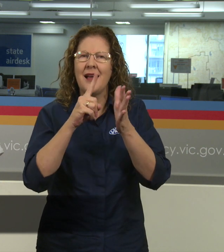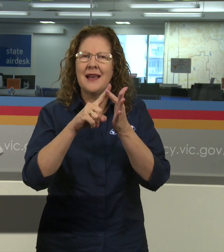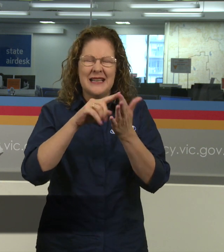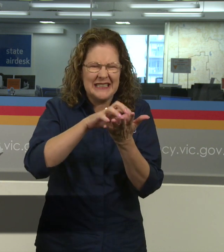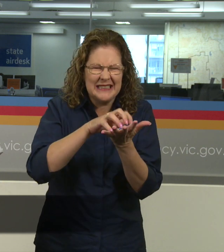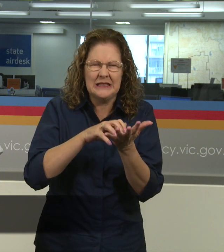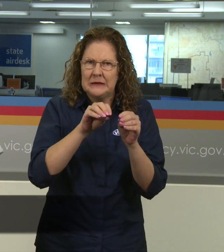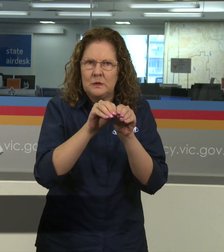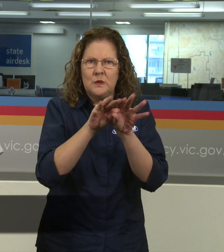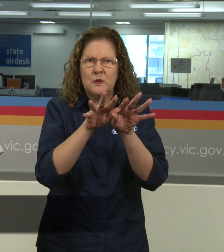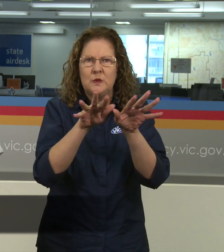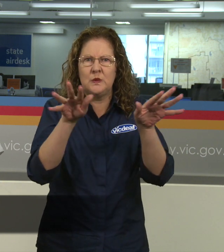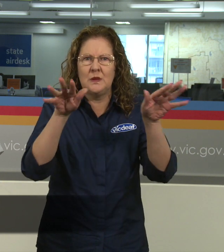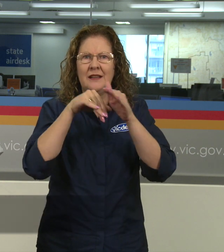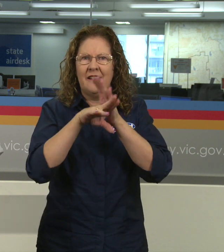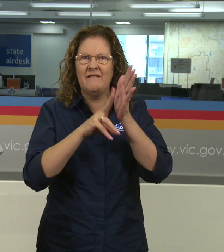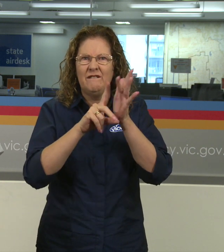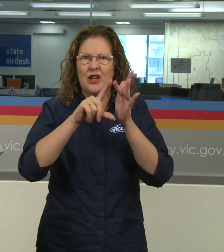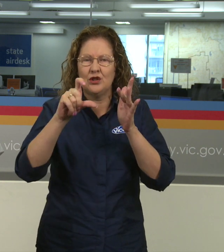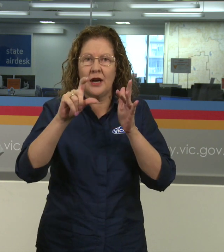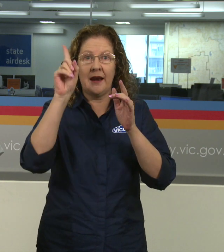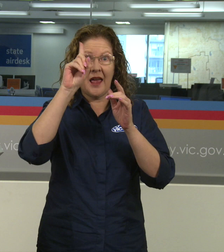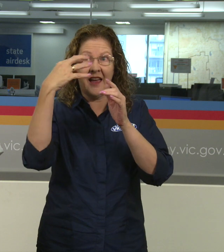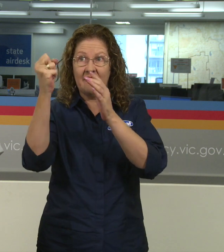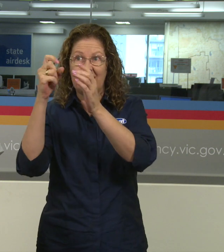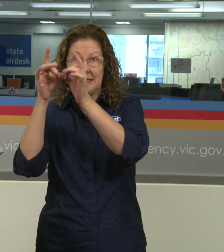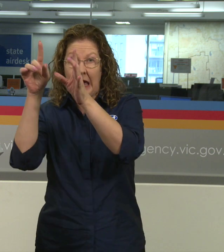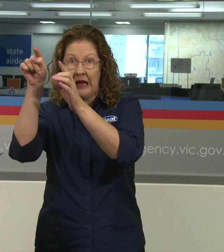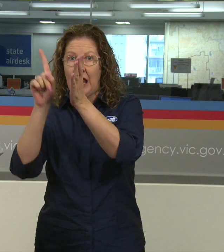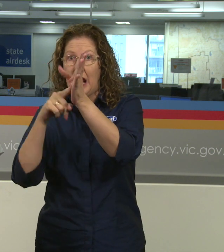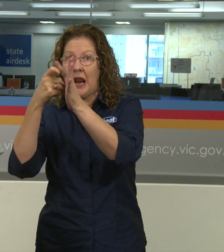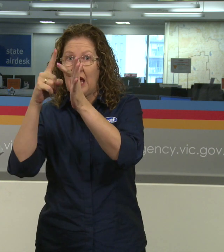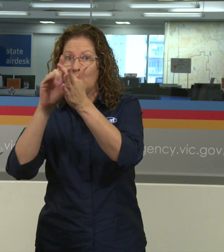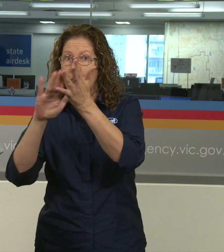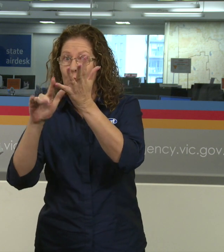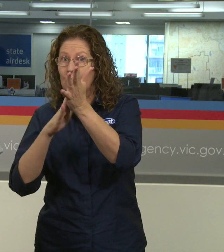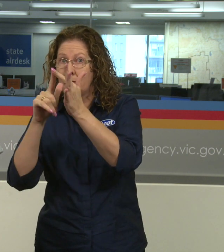It’s now reached from the Lake Hume near Wodonga all the way across to Koondrook which